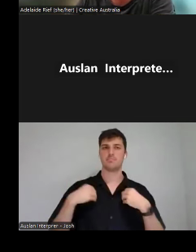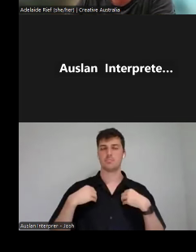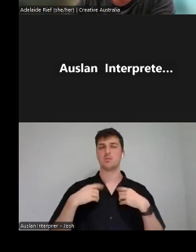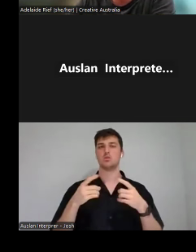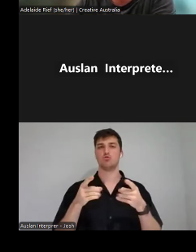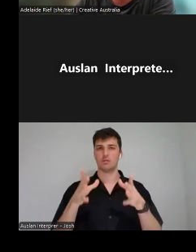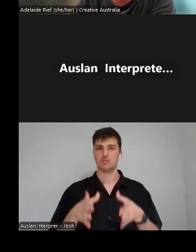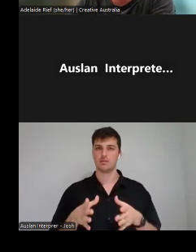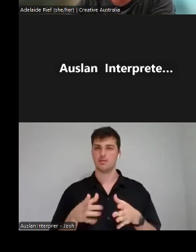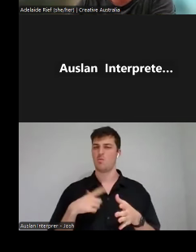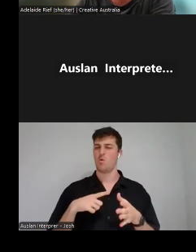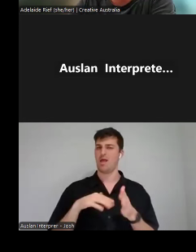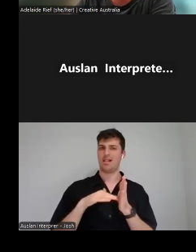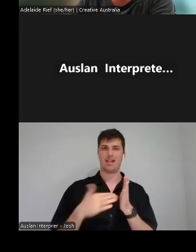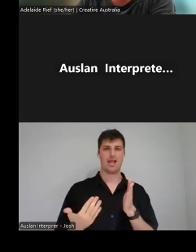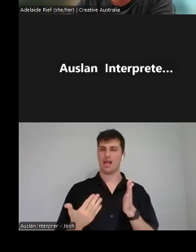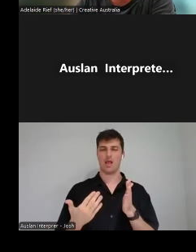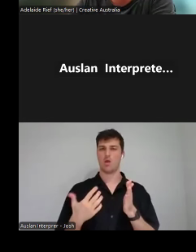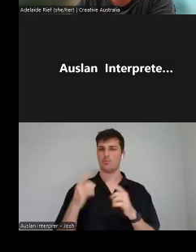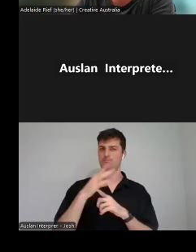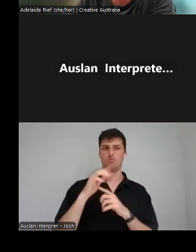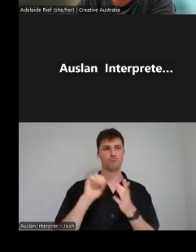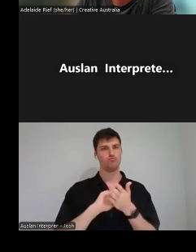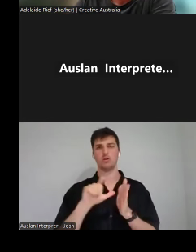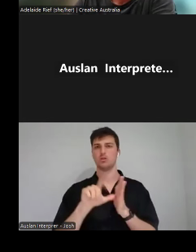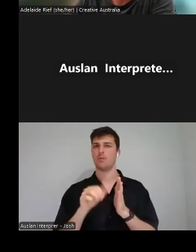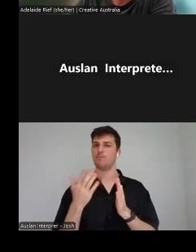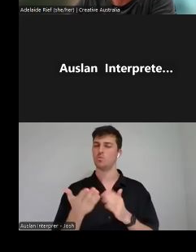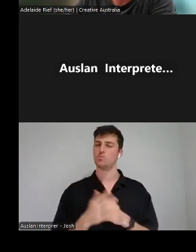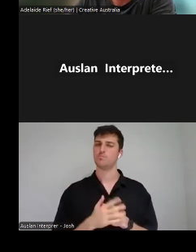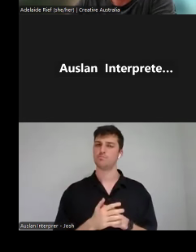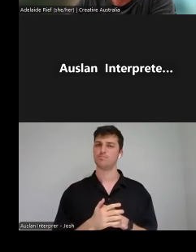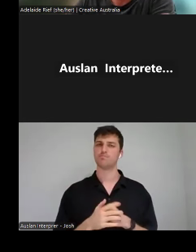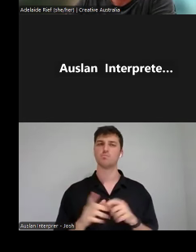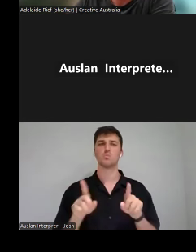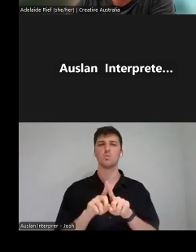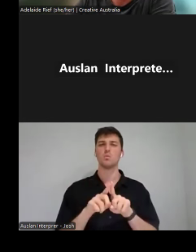does it feel important for this to be the right time? We're also really interested in how these